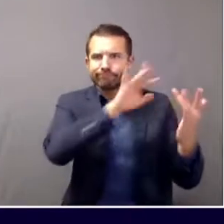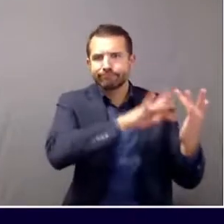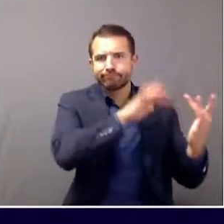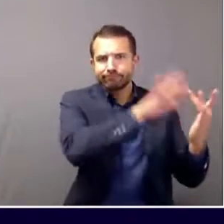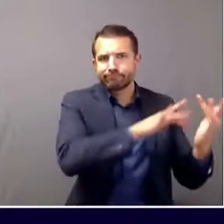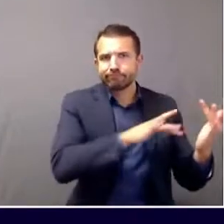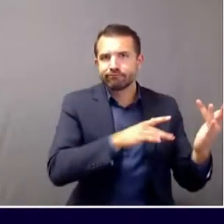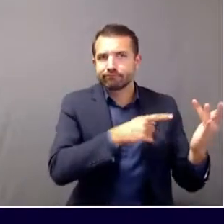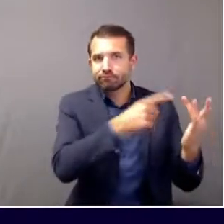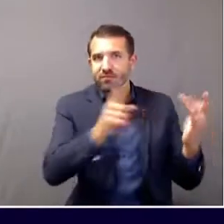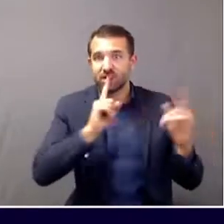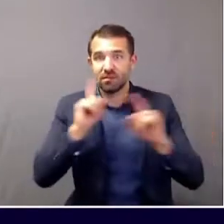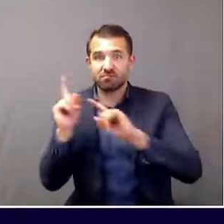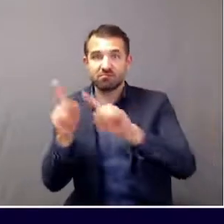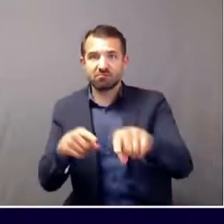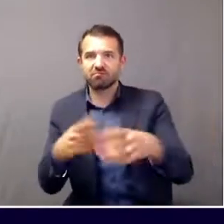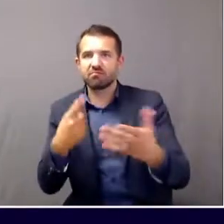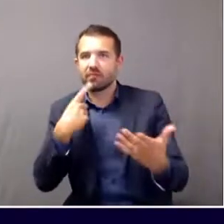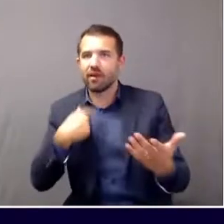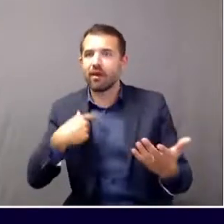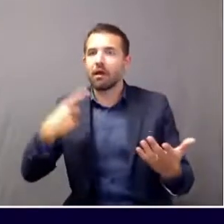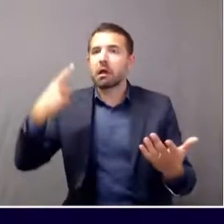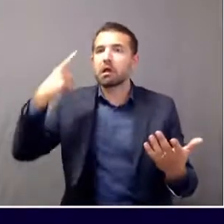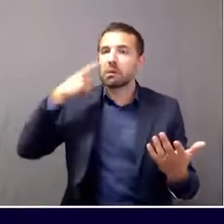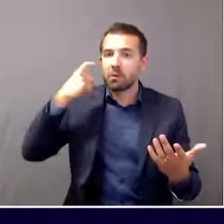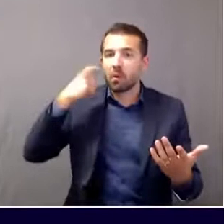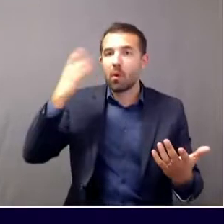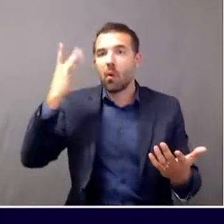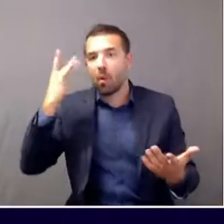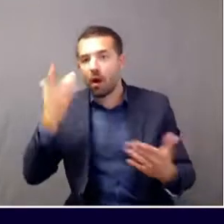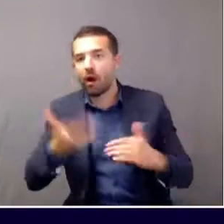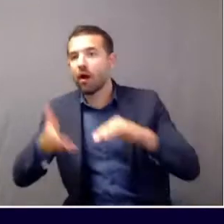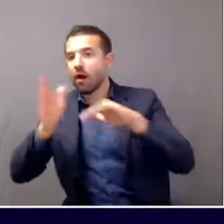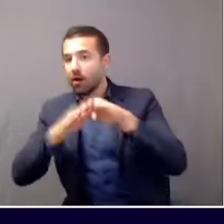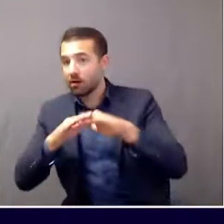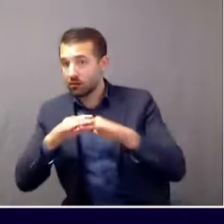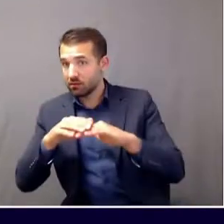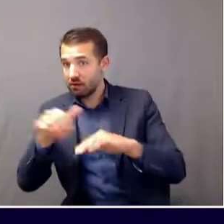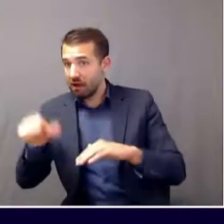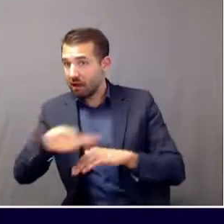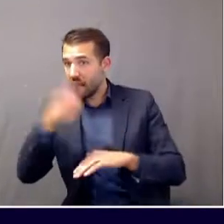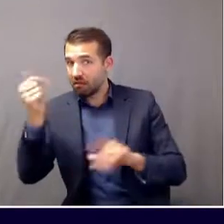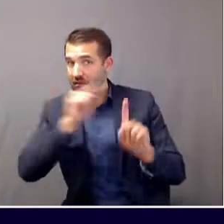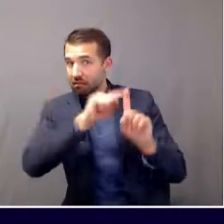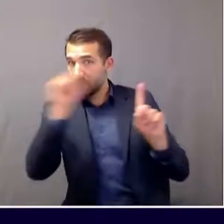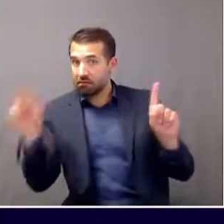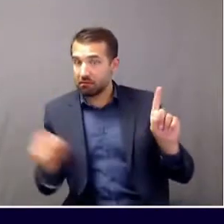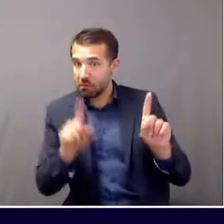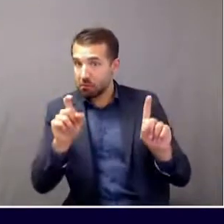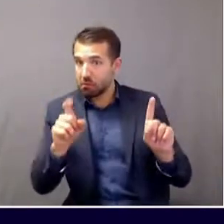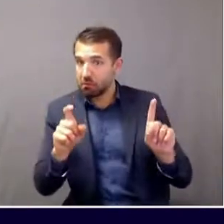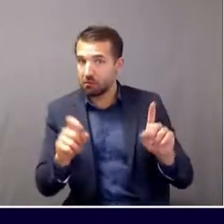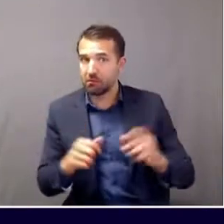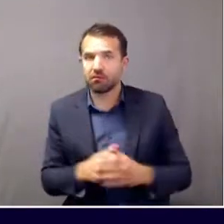happening publicists of my counterparts